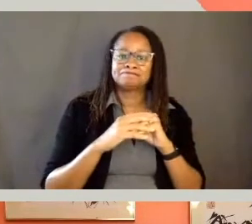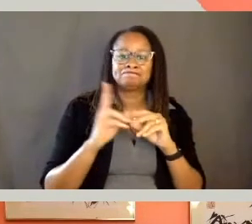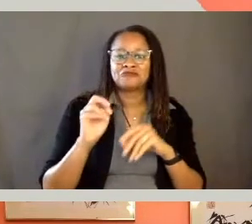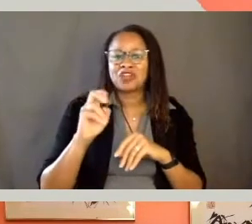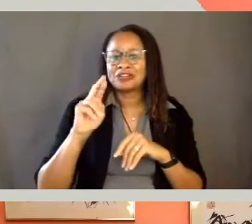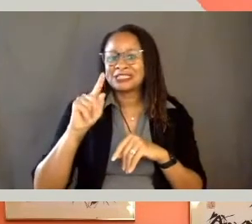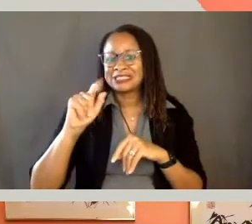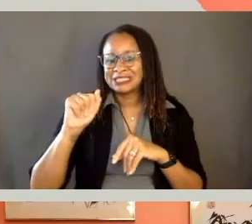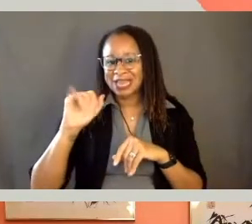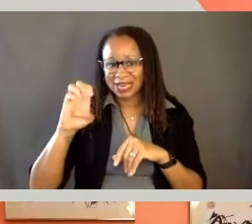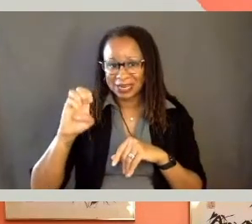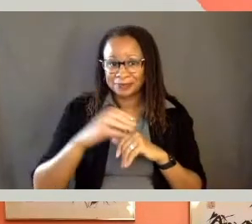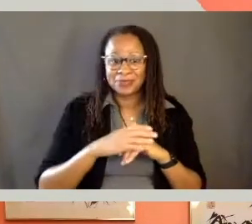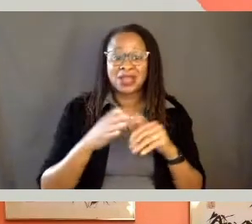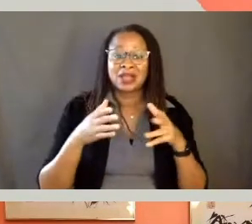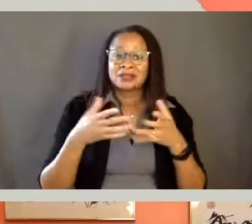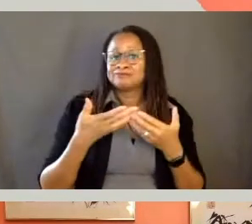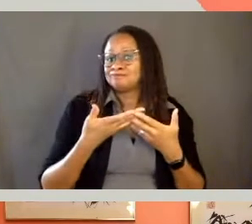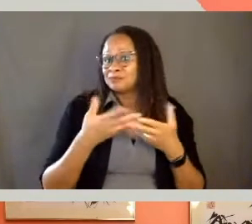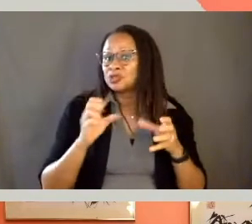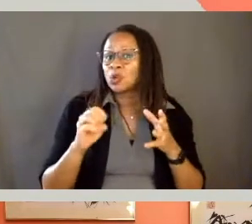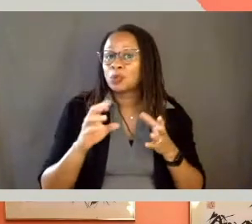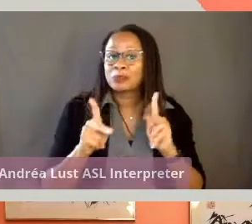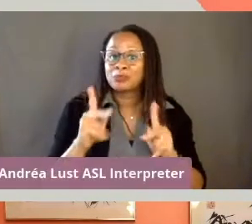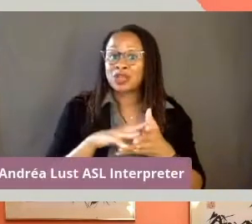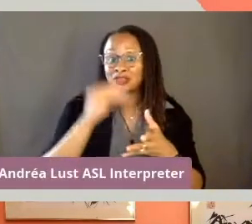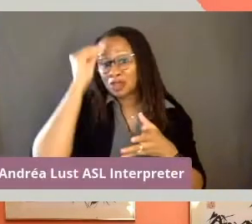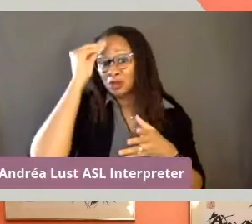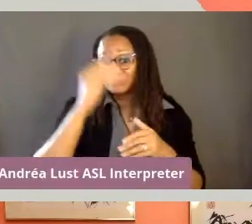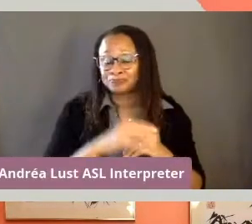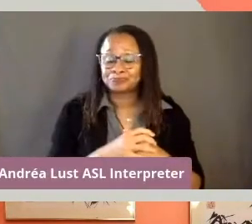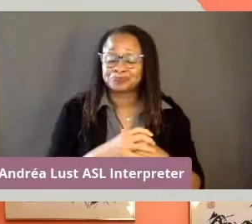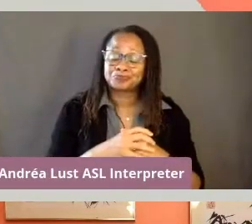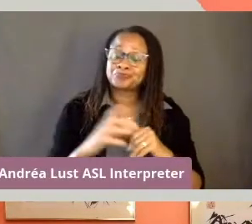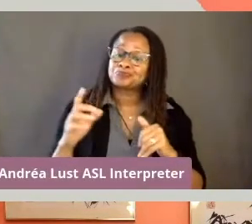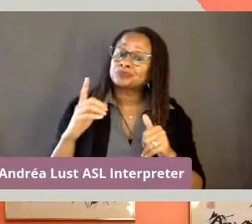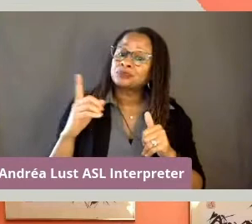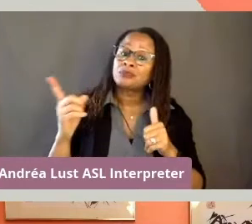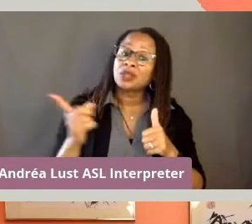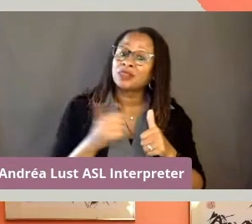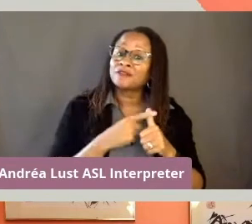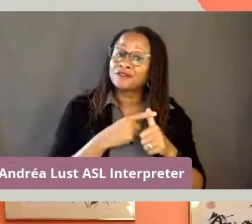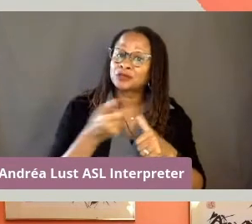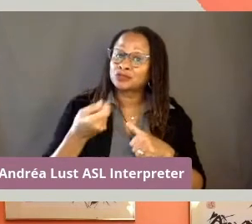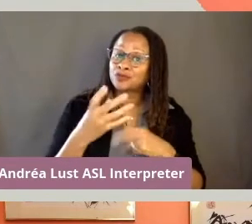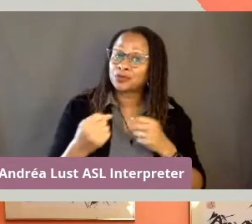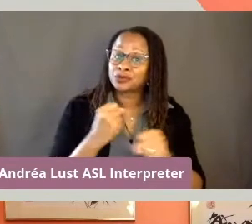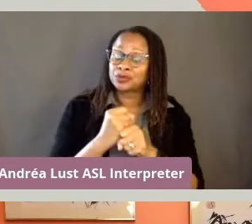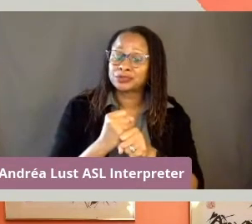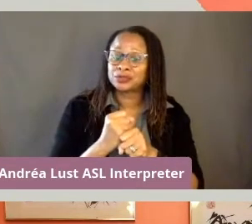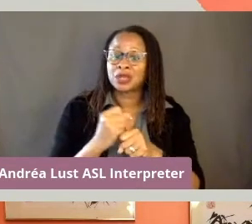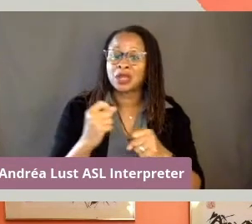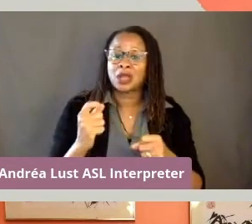centrally . And so, you know, for the first couple of years when we Connor and I walked on it